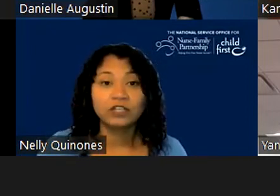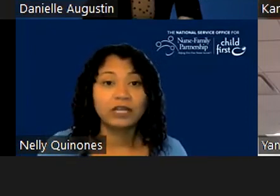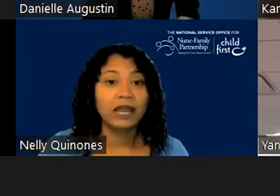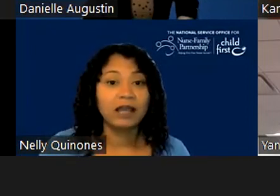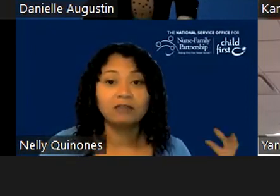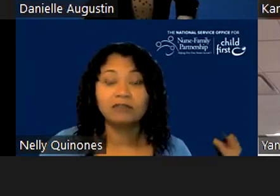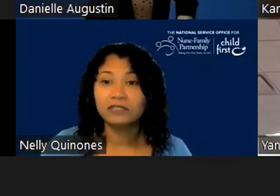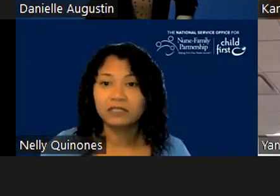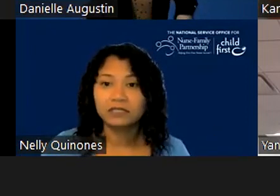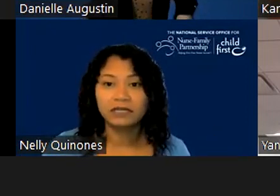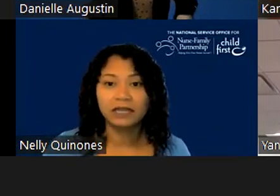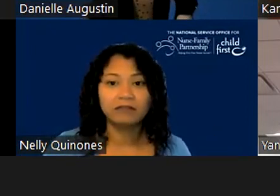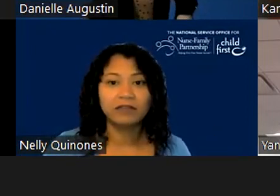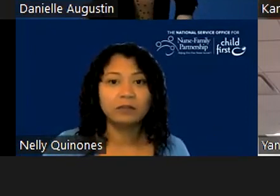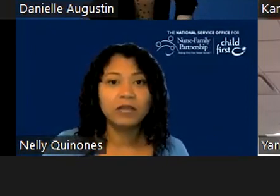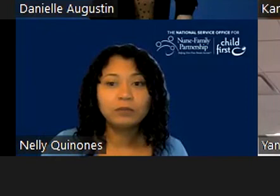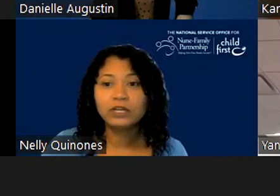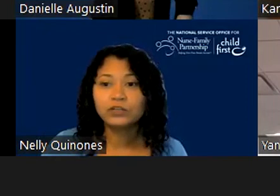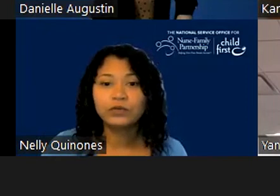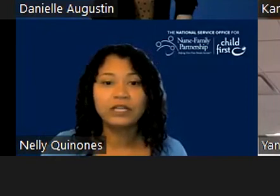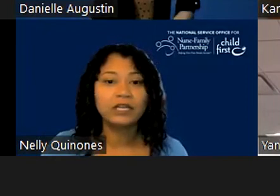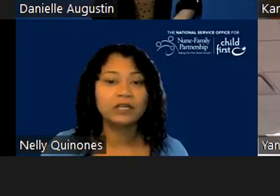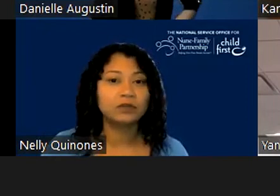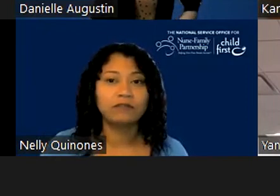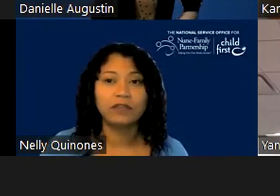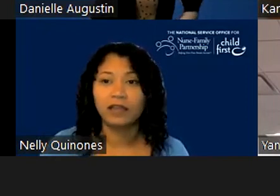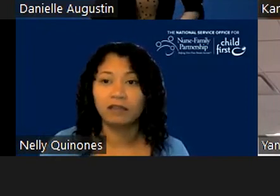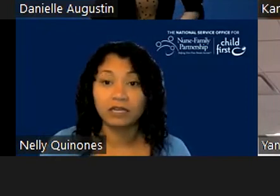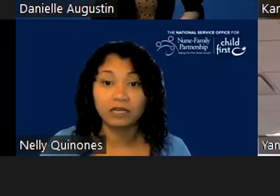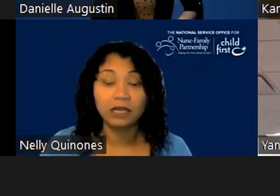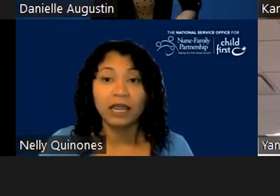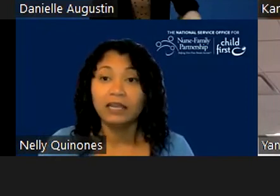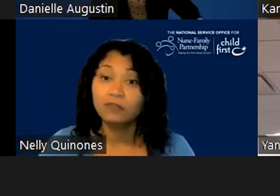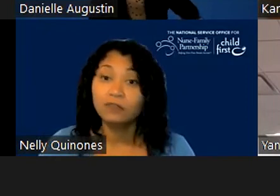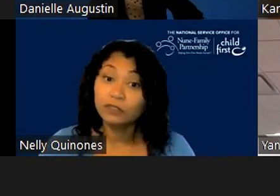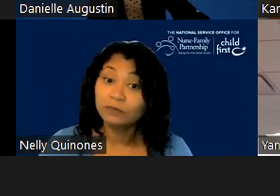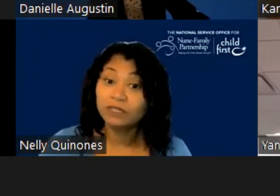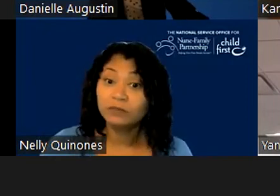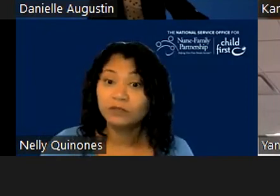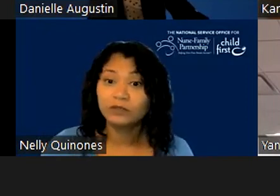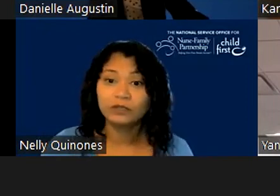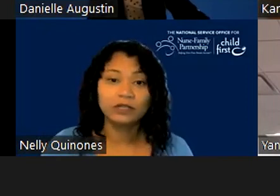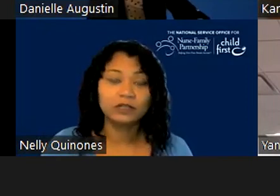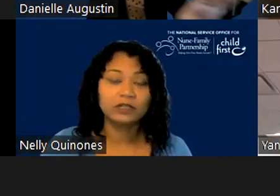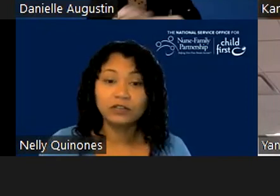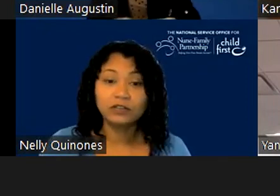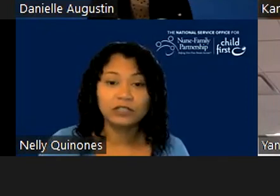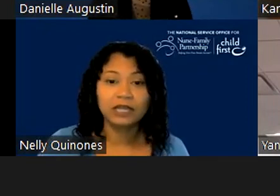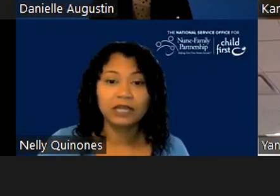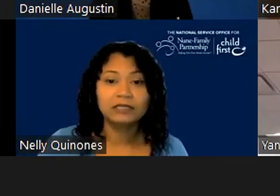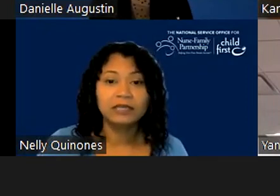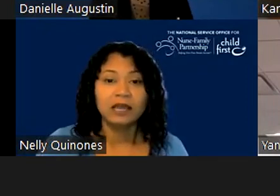Should they have consistently elevated blood pressure readings or if they have any of those symptoms or their danger signs.